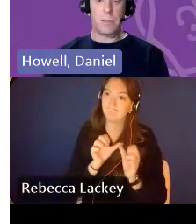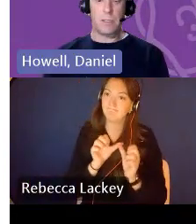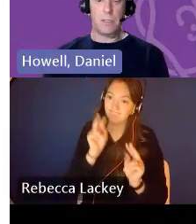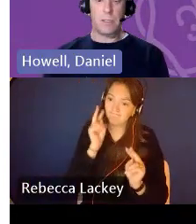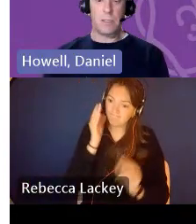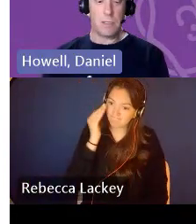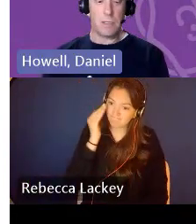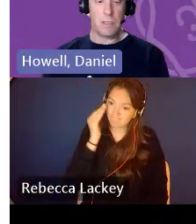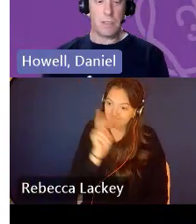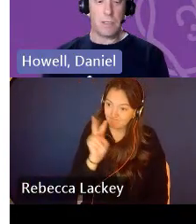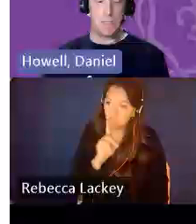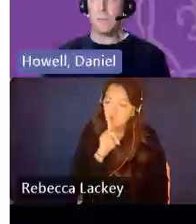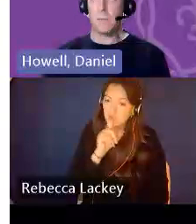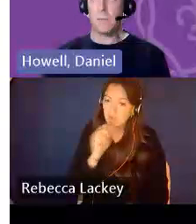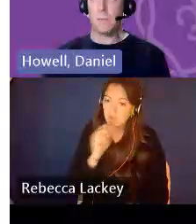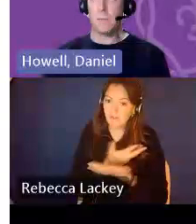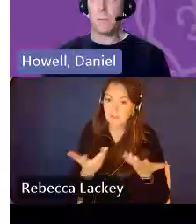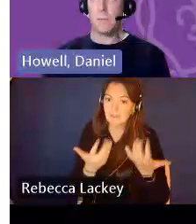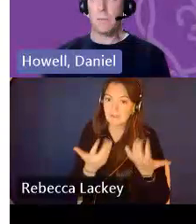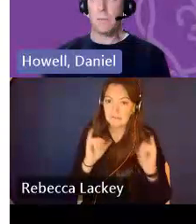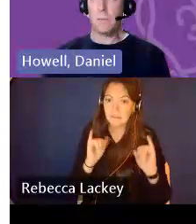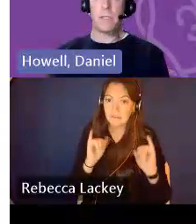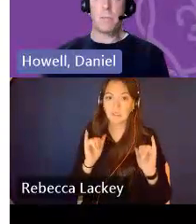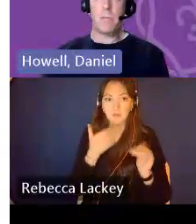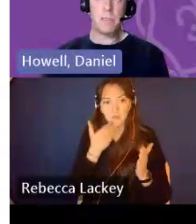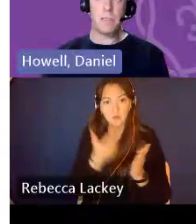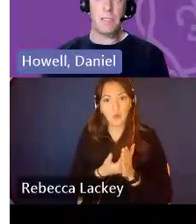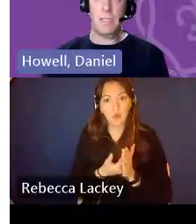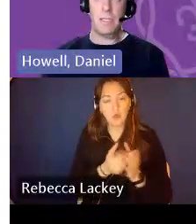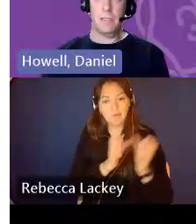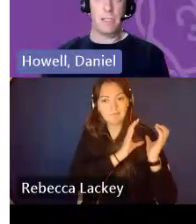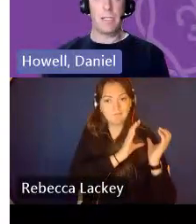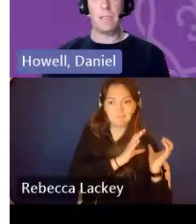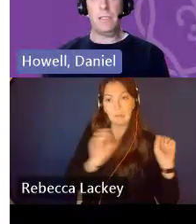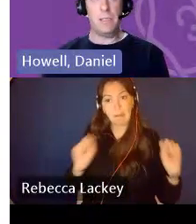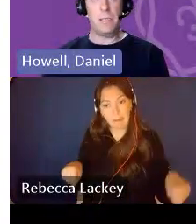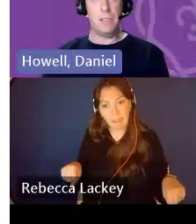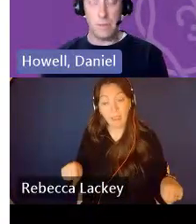sure that everything is is still good from a load carrying capacity. Is that a guarantee?